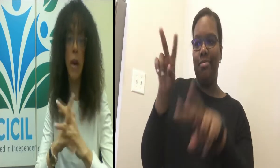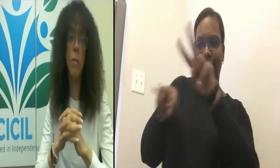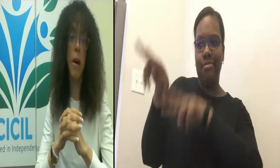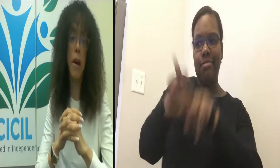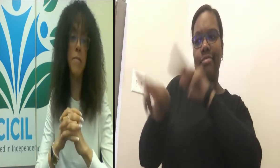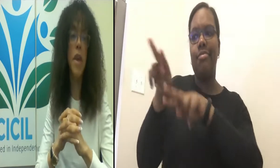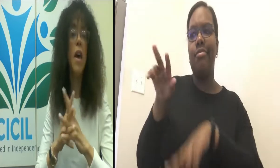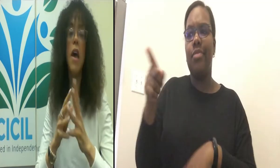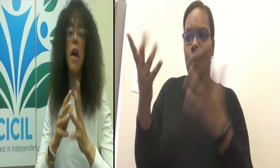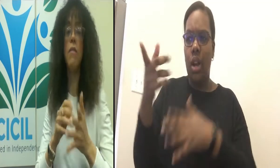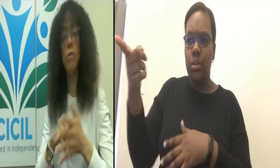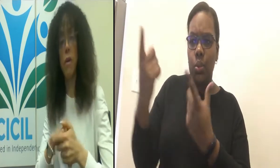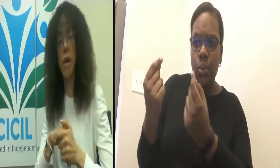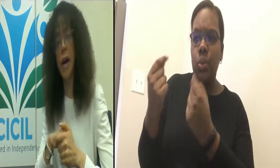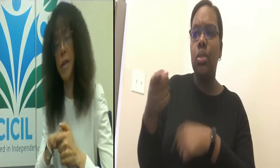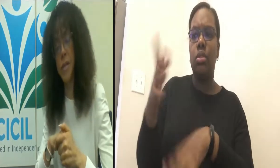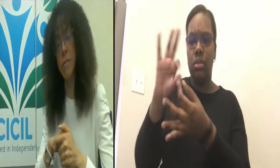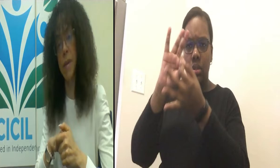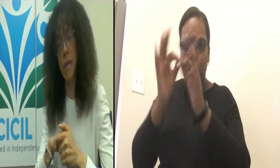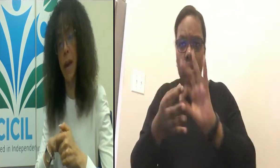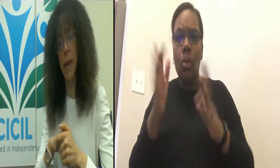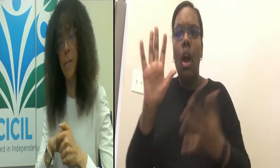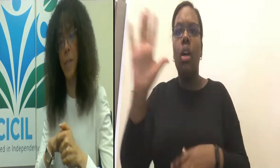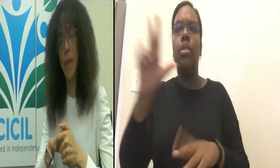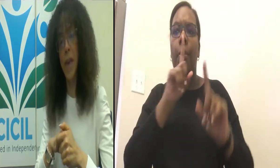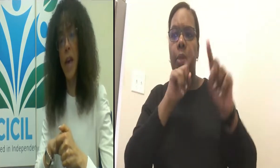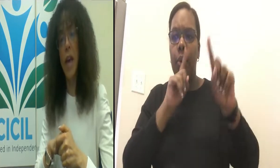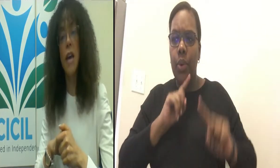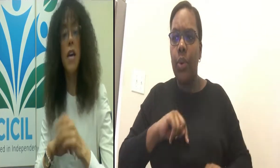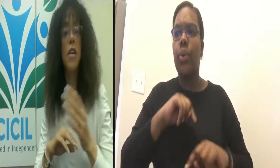upon and it might be called upon more than you would like for it to be. Keep